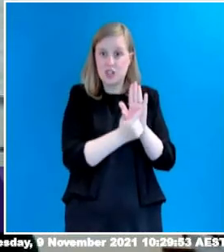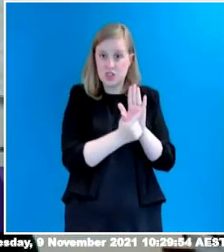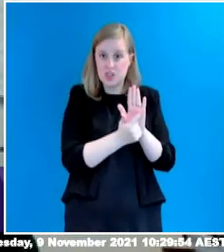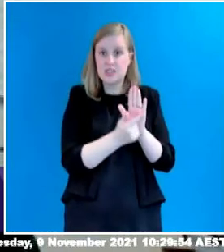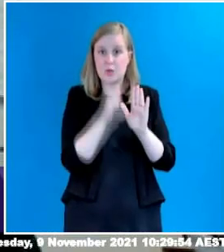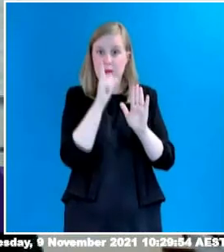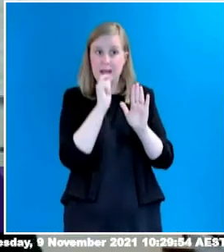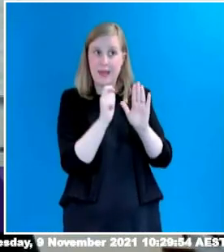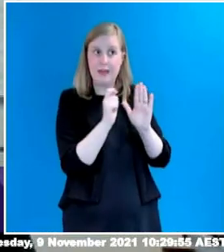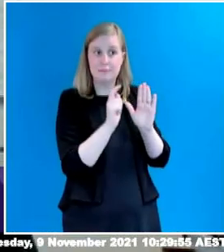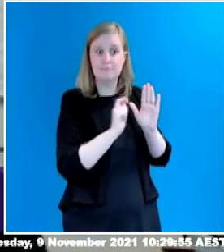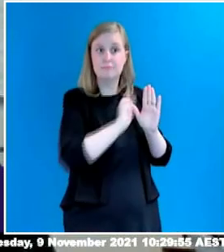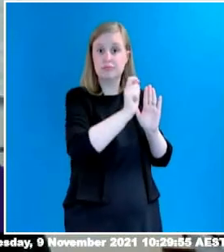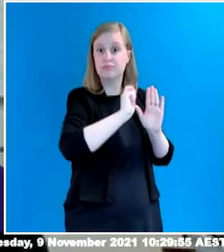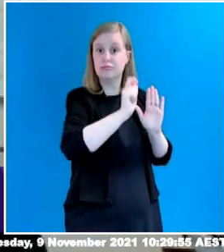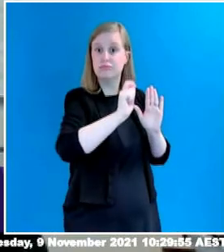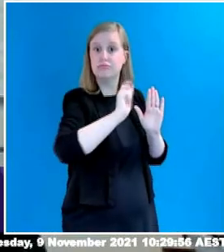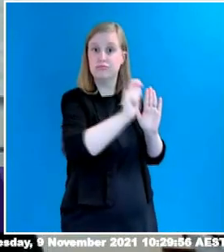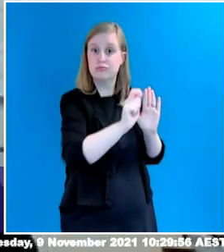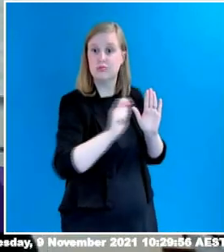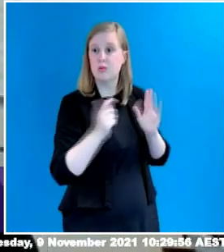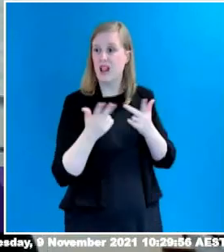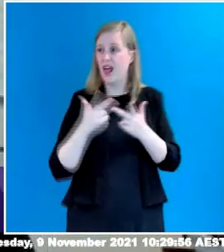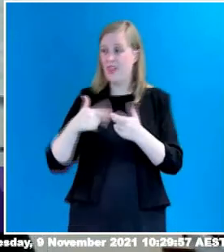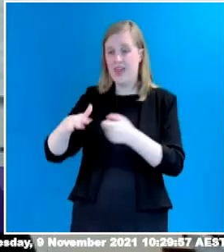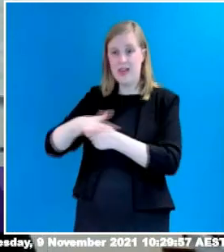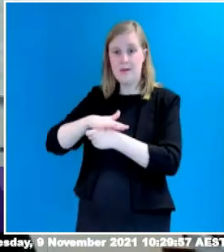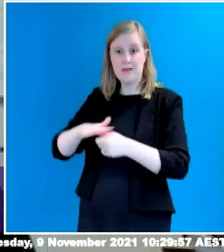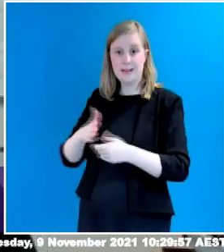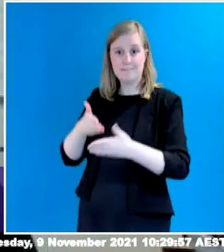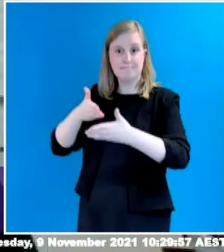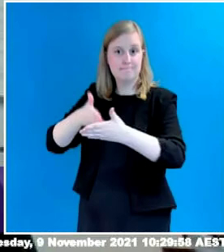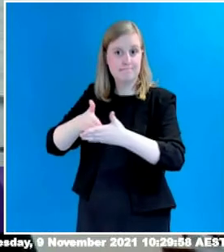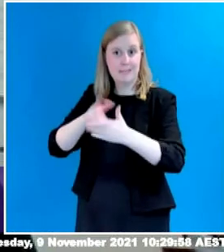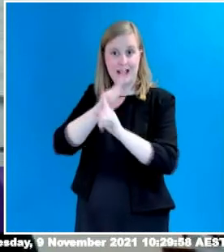jurisdictions our sort of organisation doesn't have that remit.